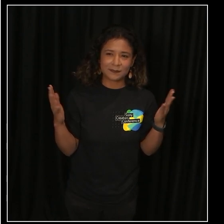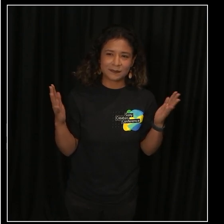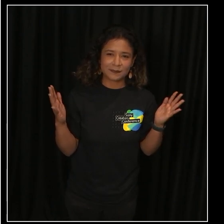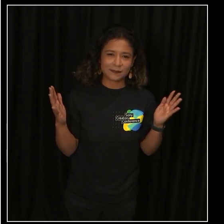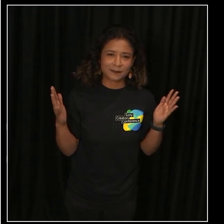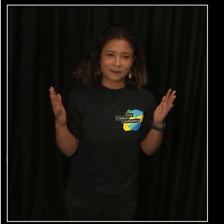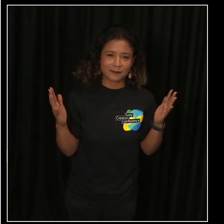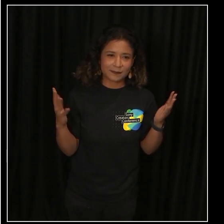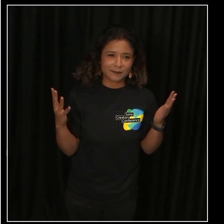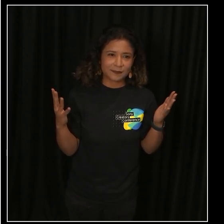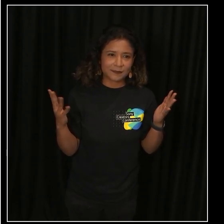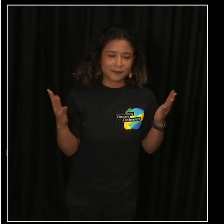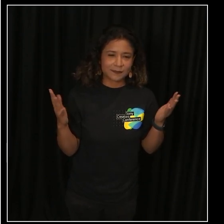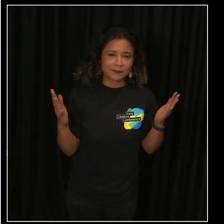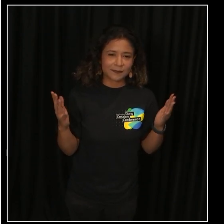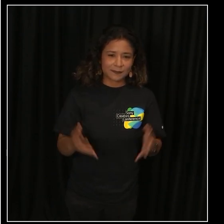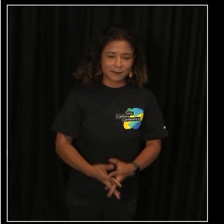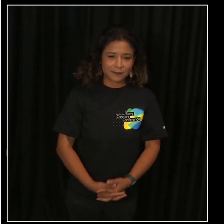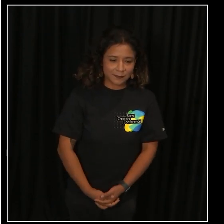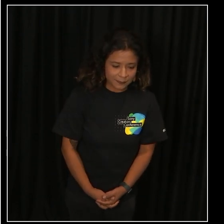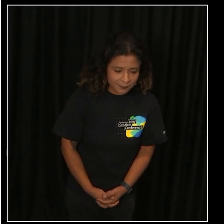And now, please welcome Graham Aldridge.